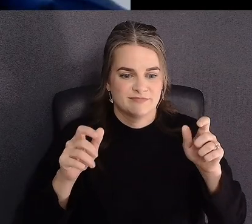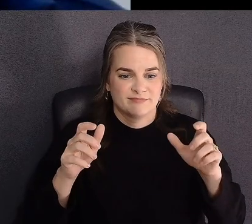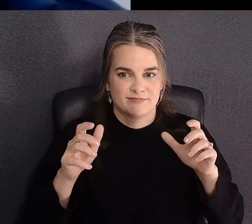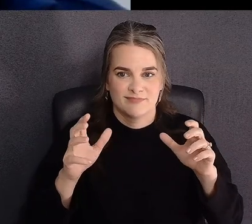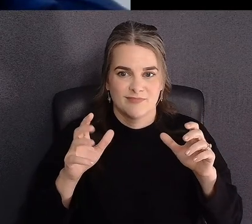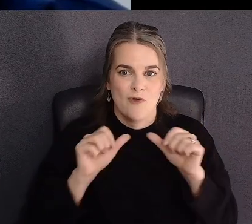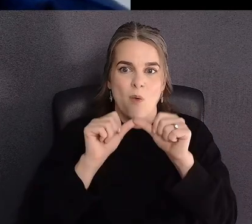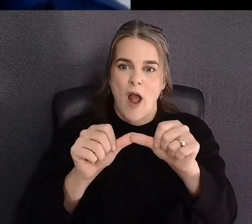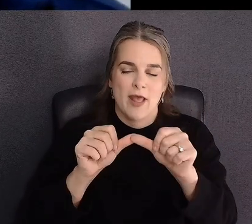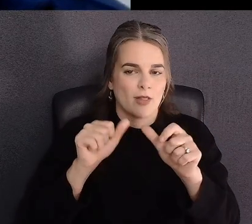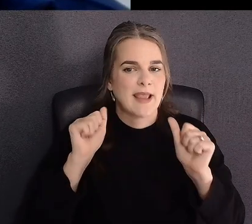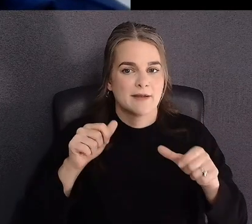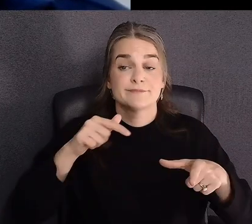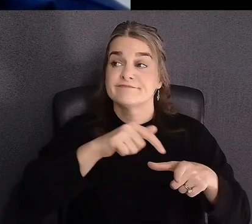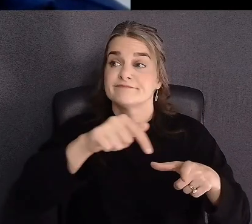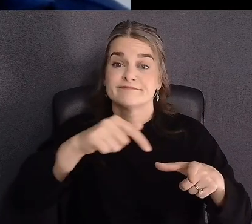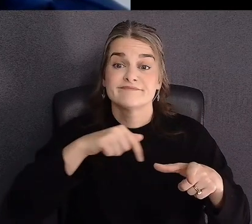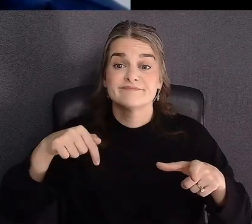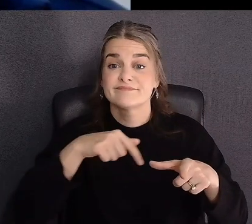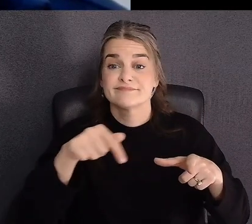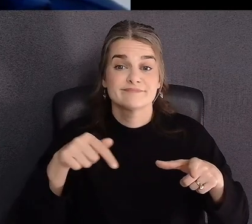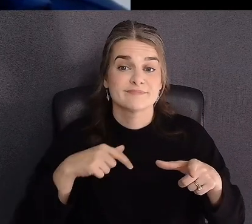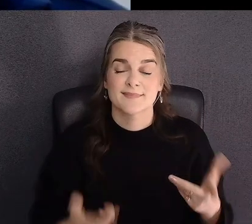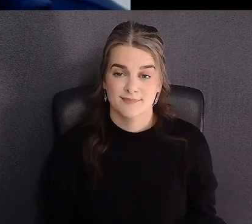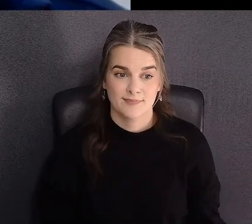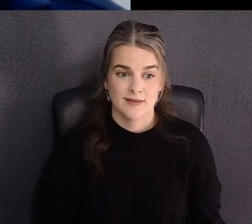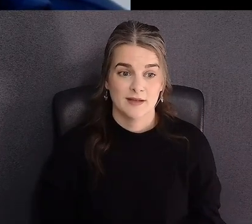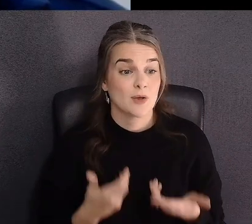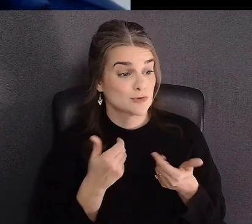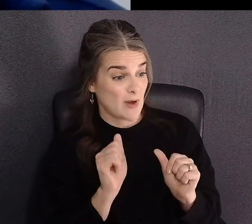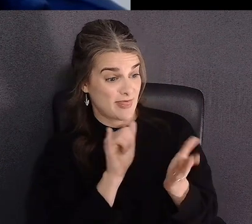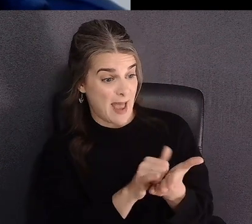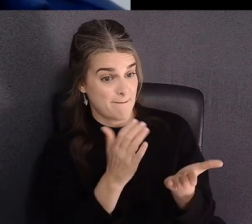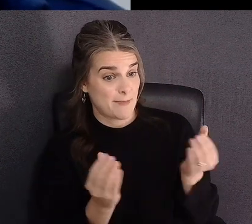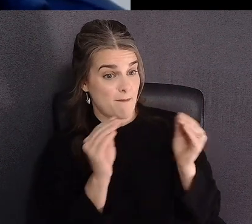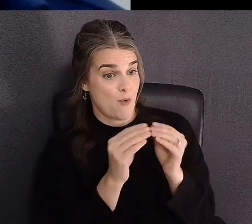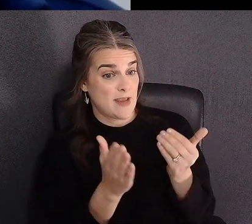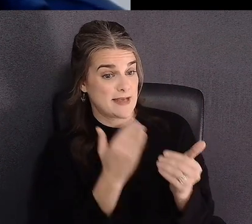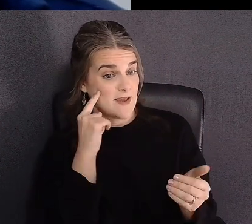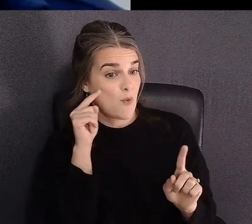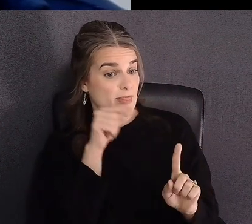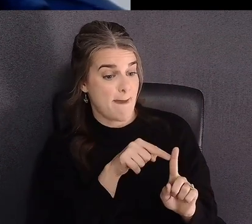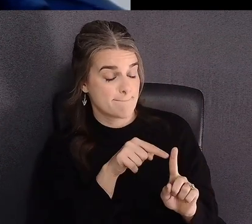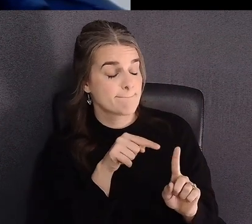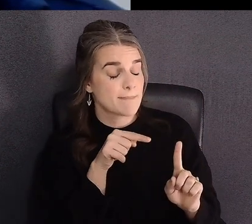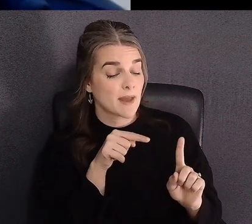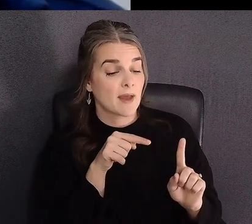and see if that's easy for them. Because I think with that trackpad on a laptop, though,